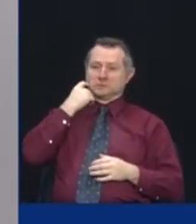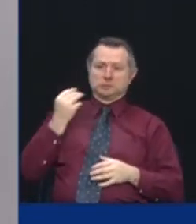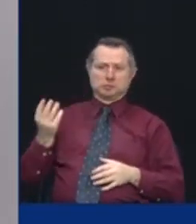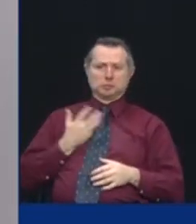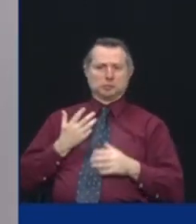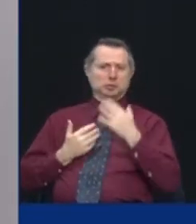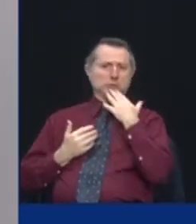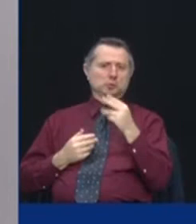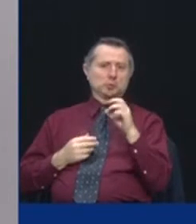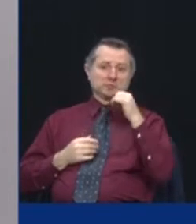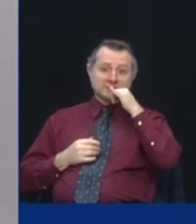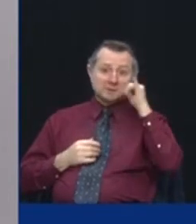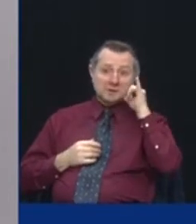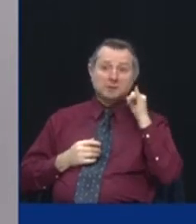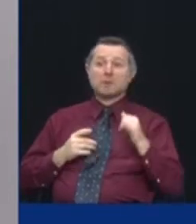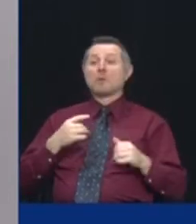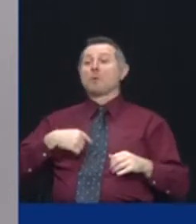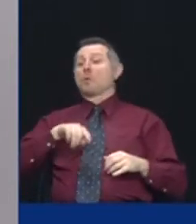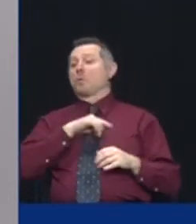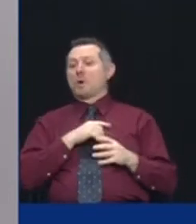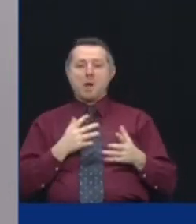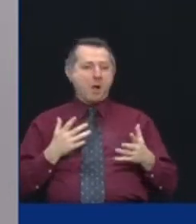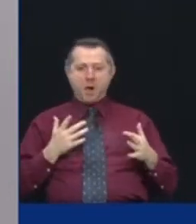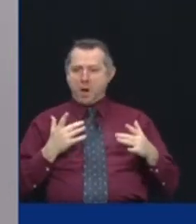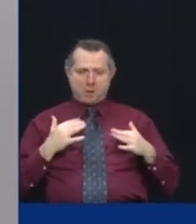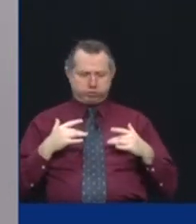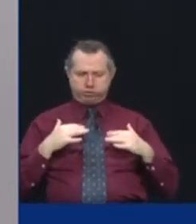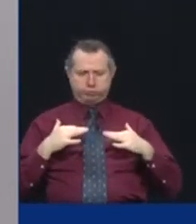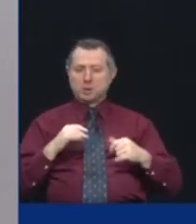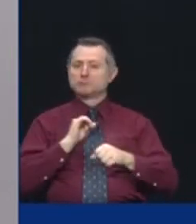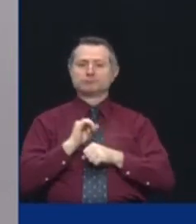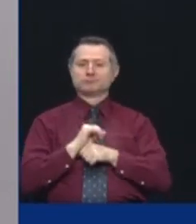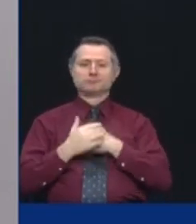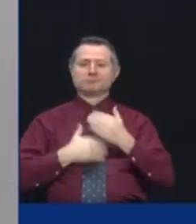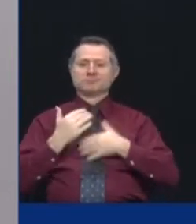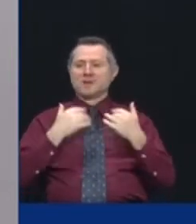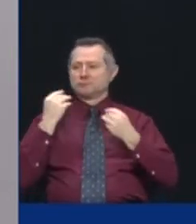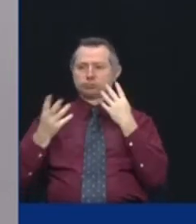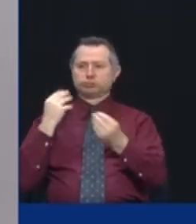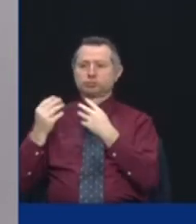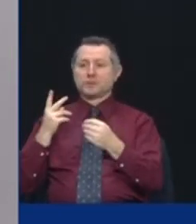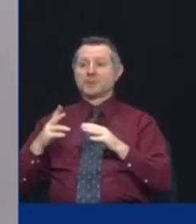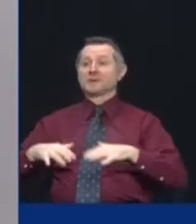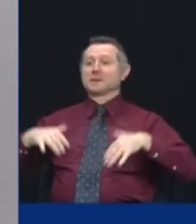COMING IN. WE JUST RECEIVED THIS GOOD NEWS YESTERDAY.